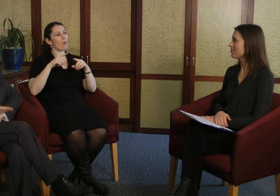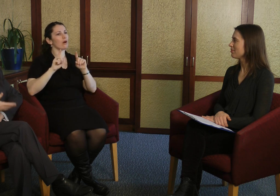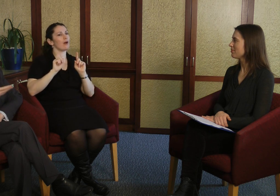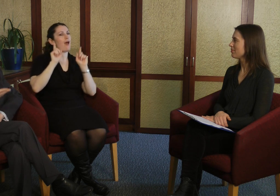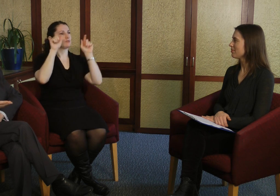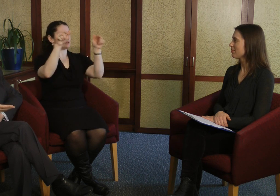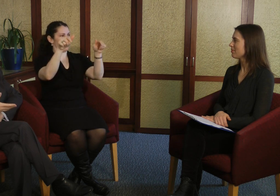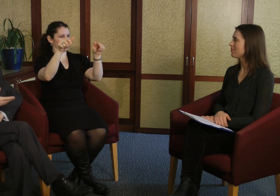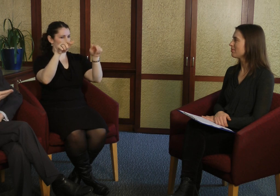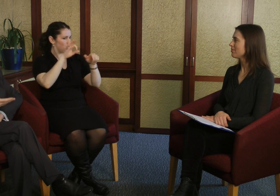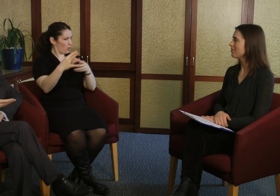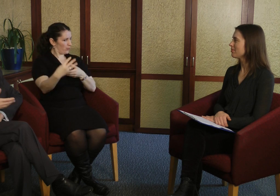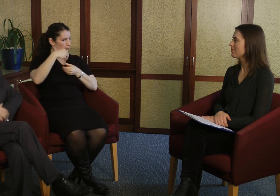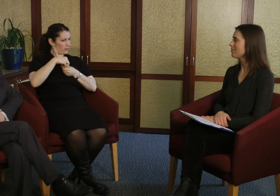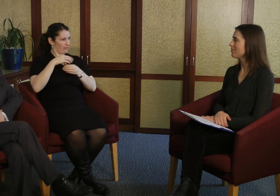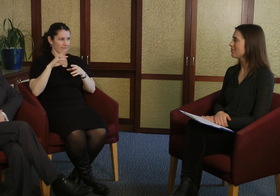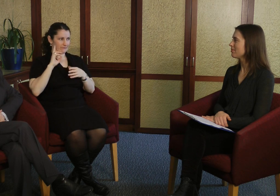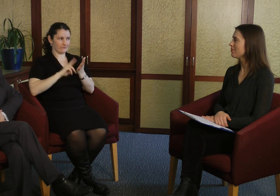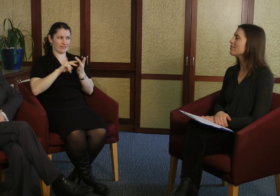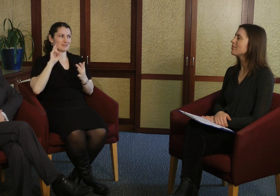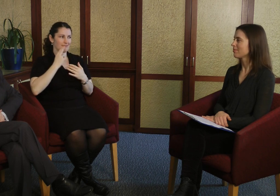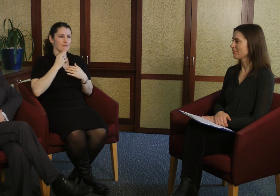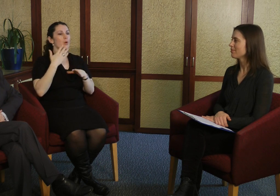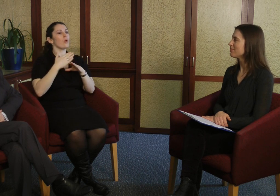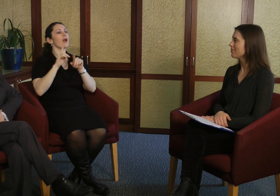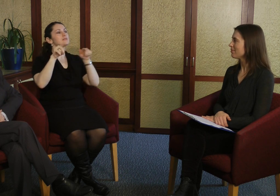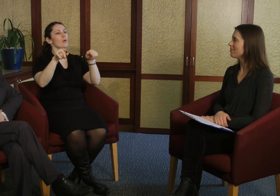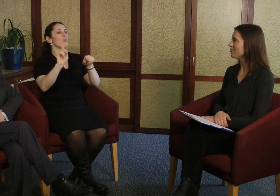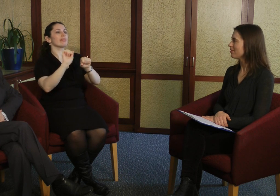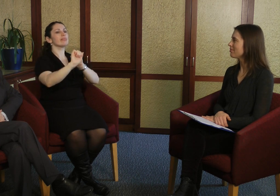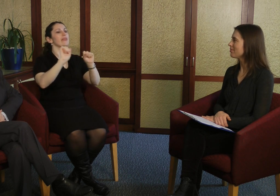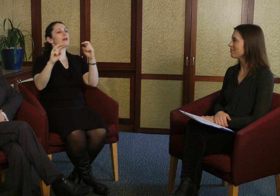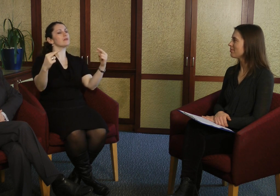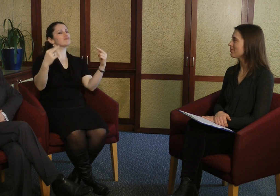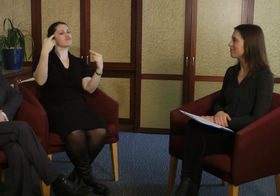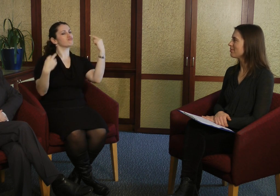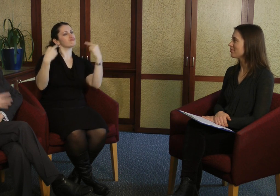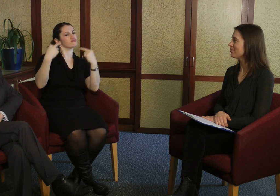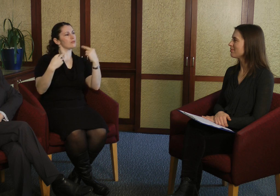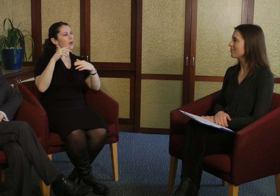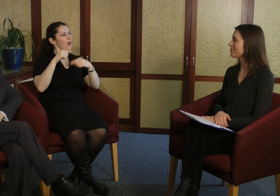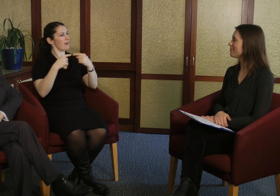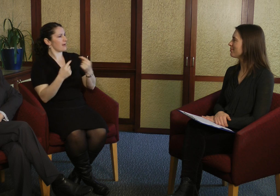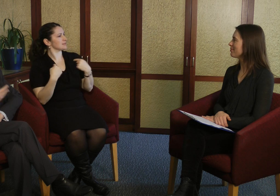of us is. How they perceive us as an organization. I have an understanding of that coming from